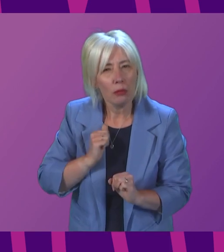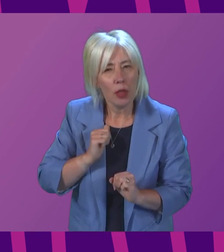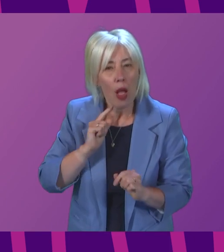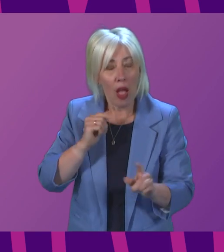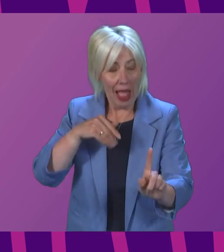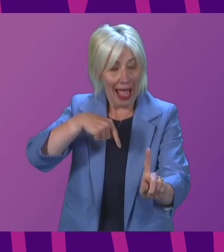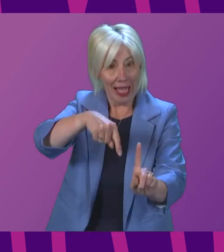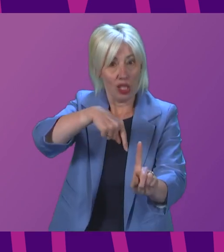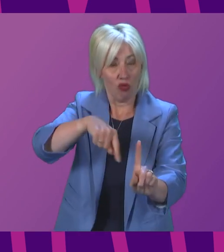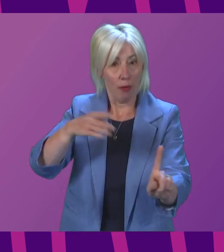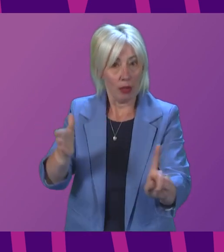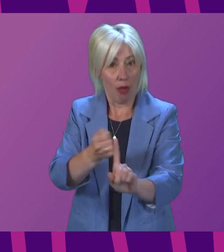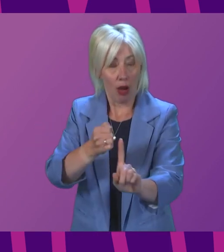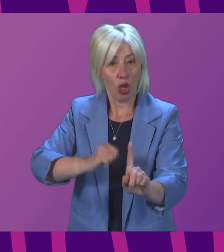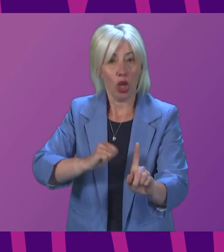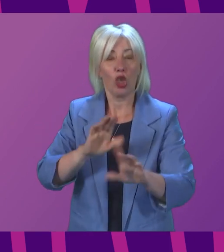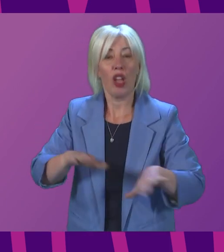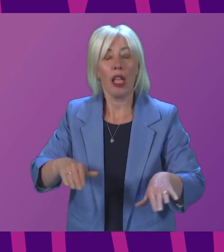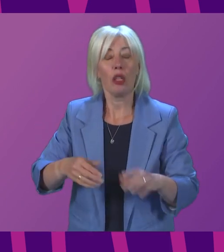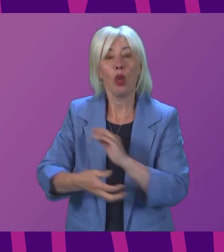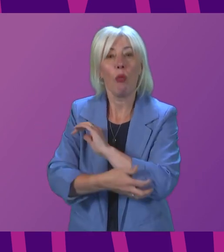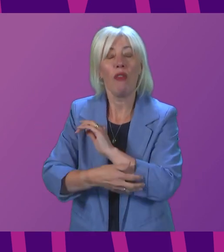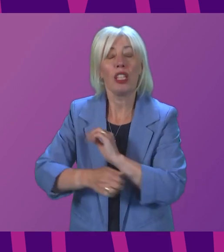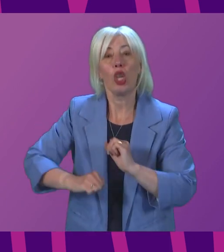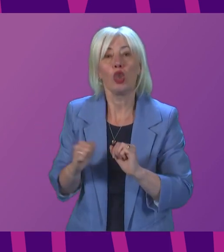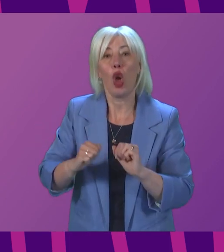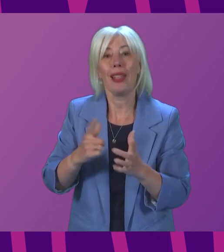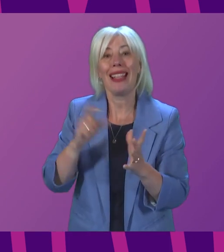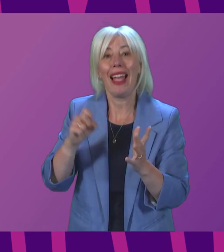targets set out in the Child Poverty Act 2017.